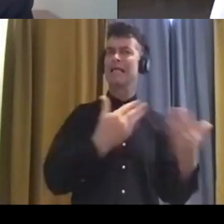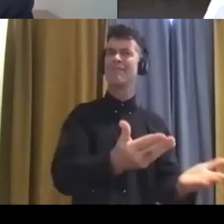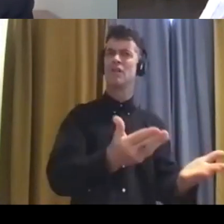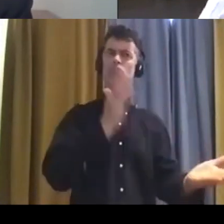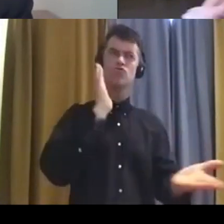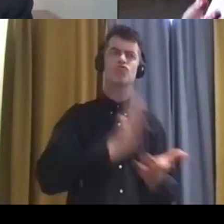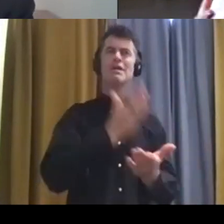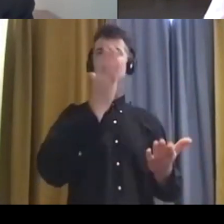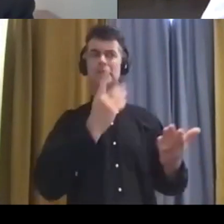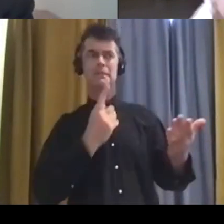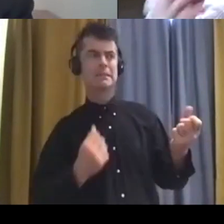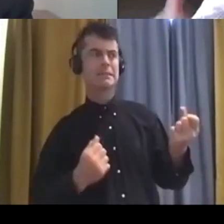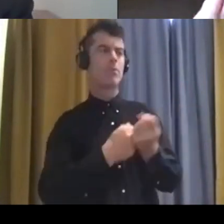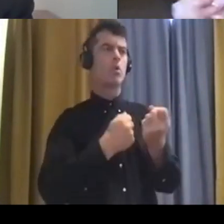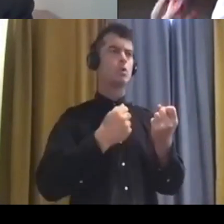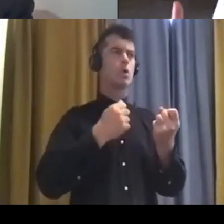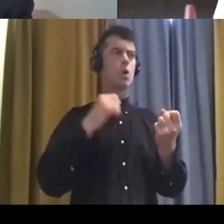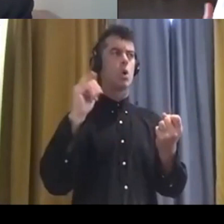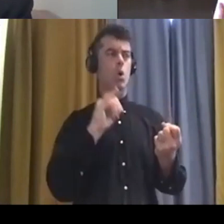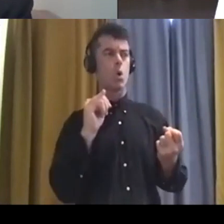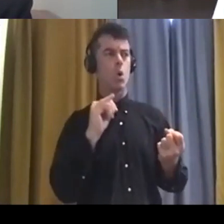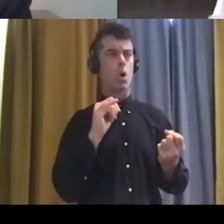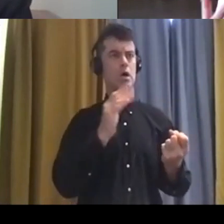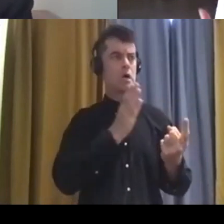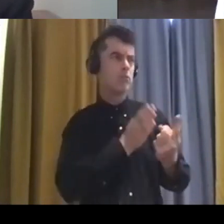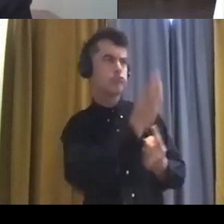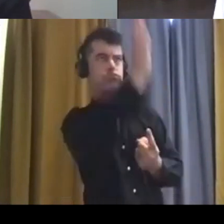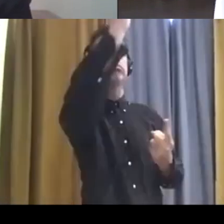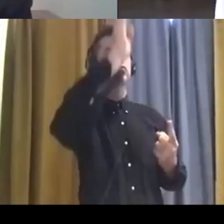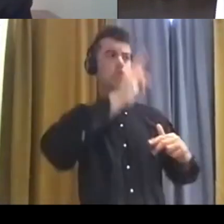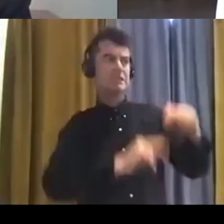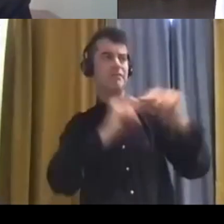support or choices to develop their career paths and understand what that is beyond very